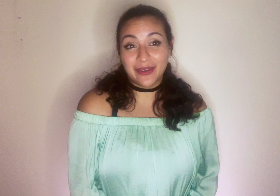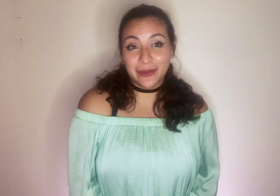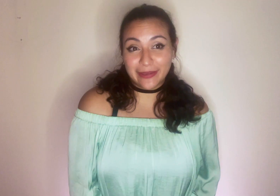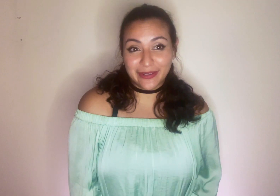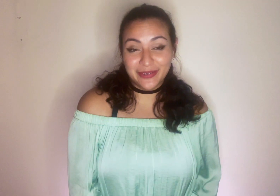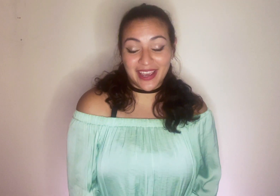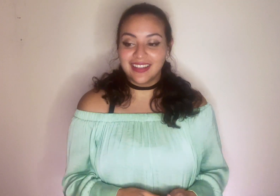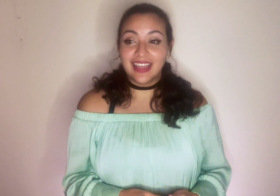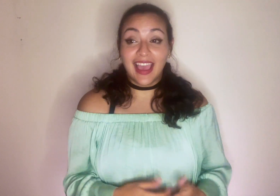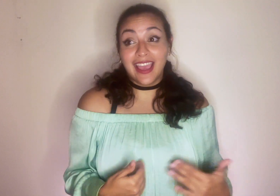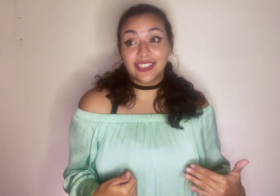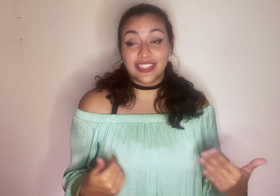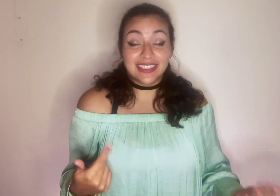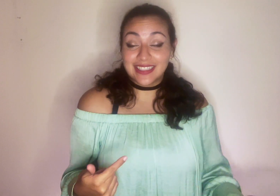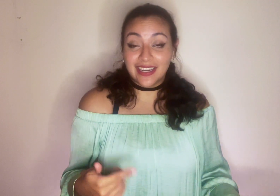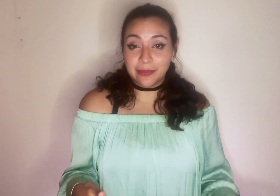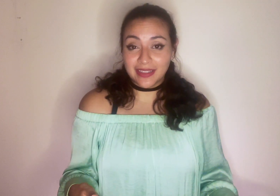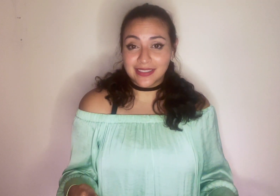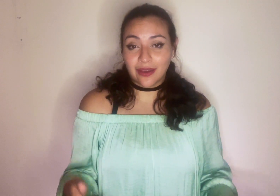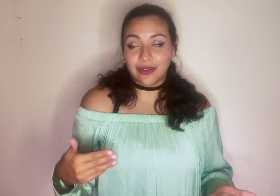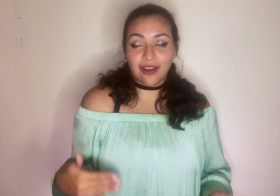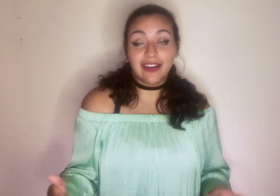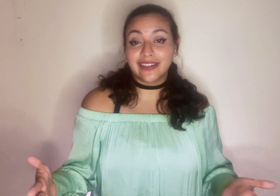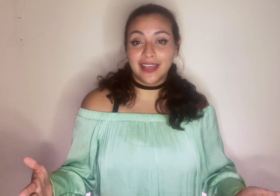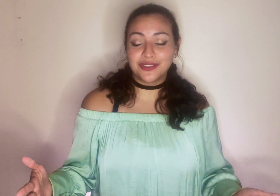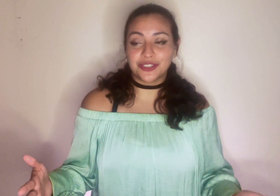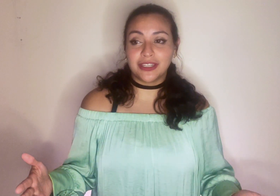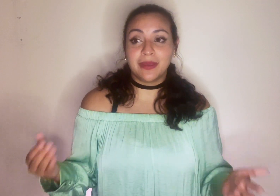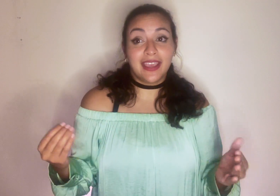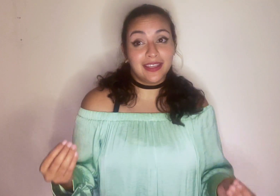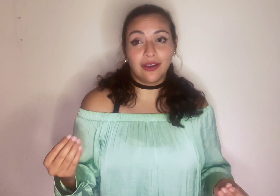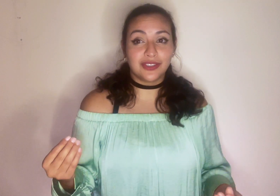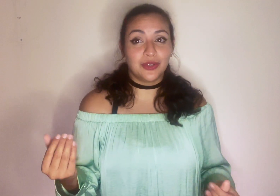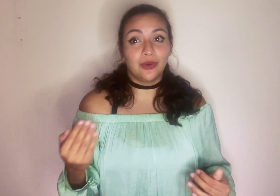and follow me on you now actually I decided to make this cover on a live stream and also